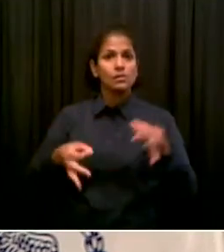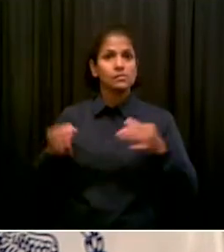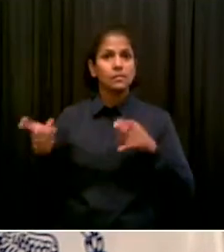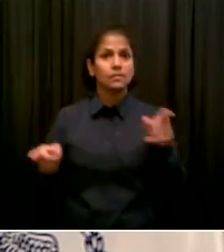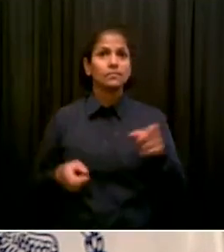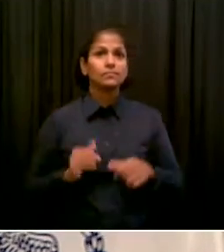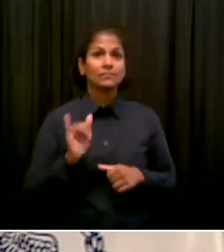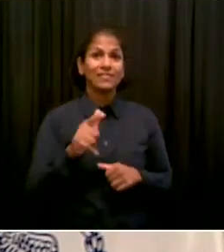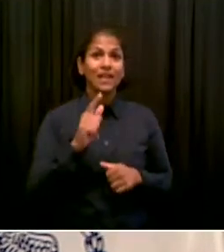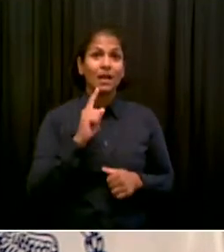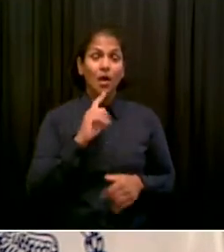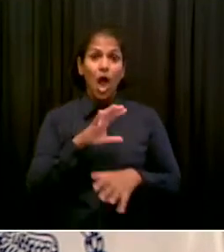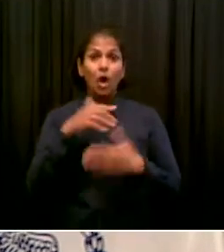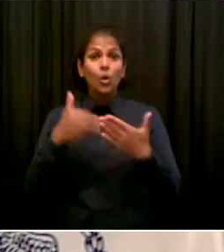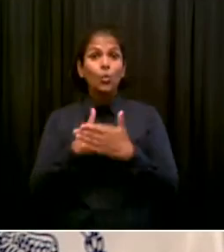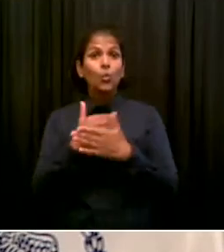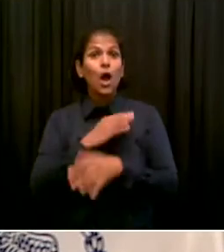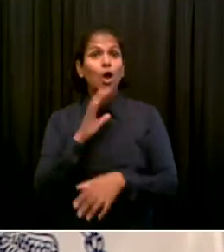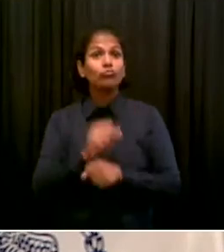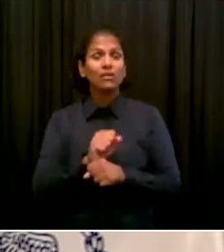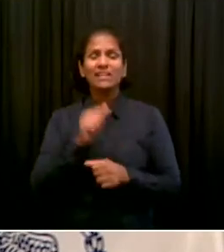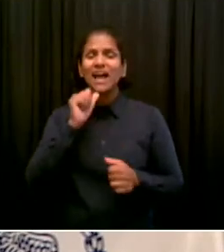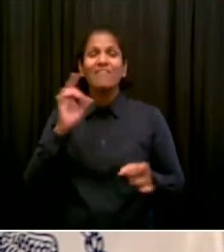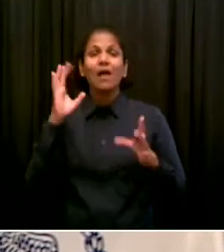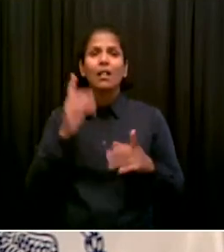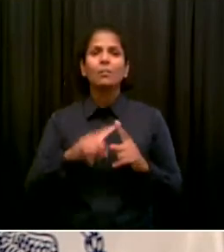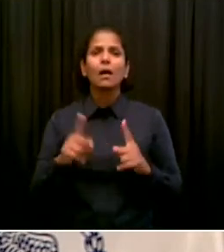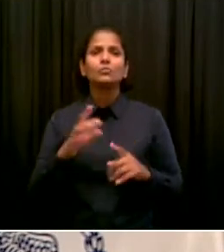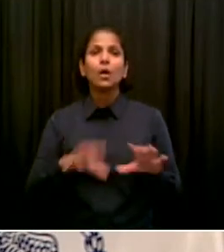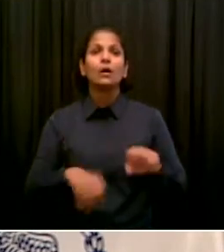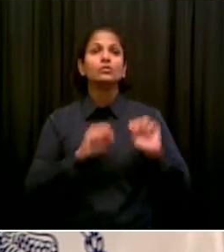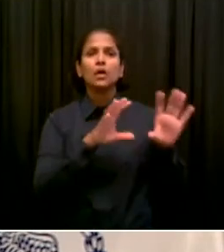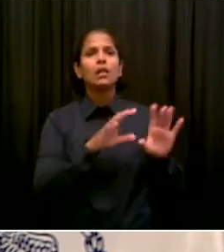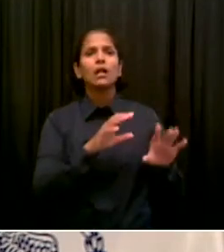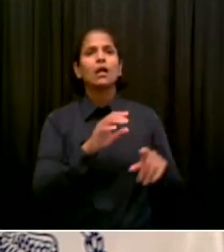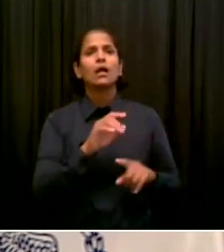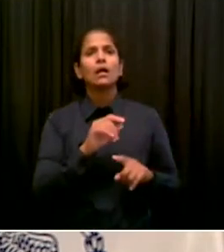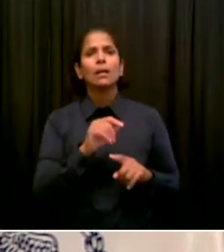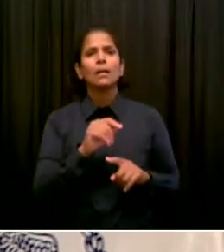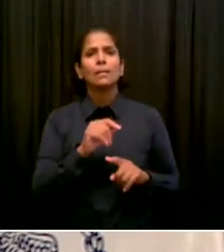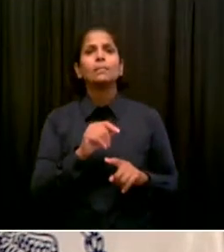SITUATION. WE WOULD LIKE TO SEE 500 CASES TAKEN UP IMEDMIATELY. OBVIOUSLY, WE CAN STOP THE FLOW